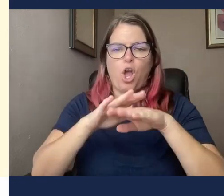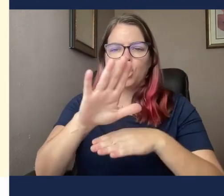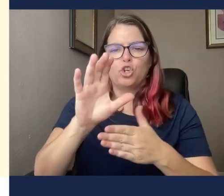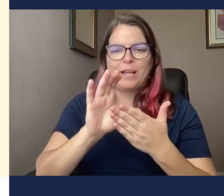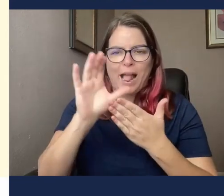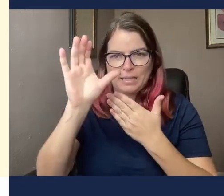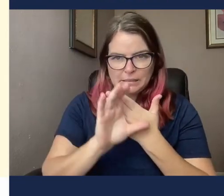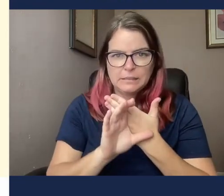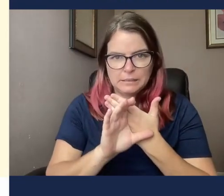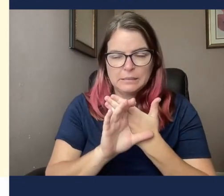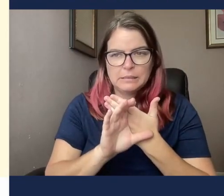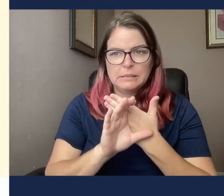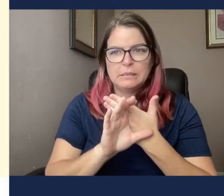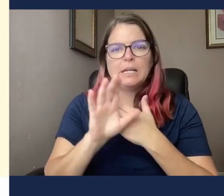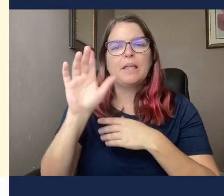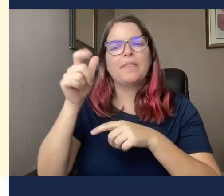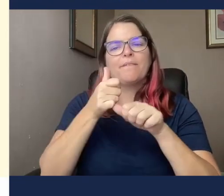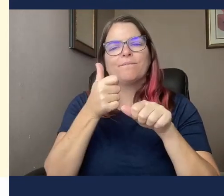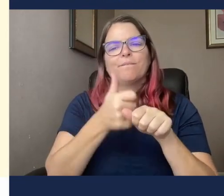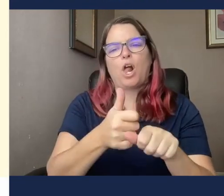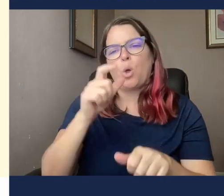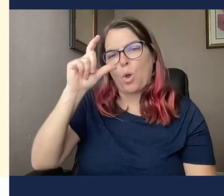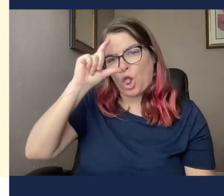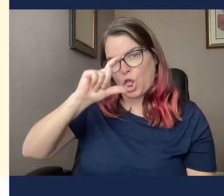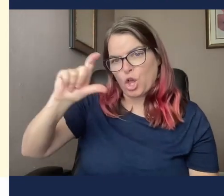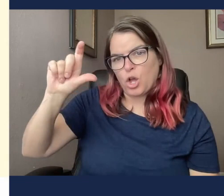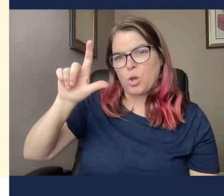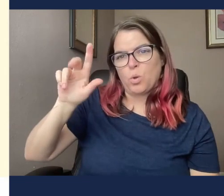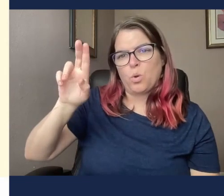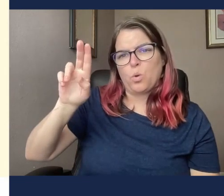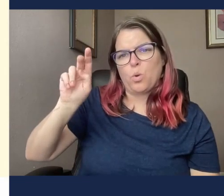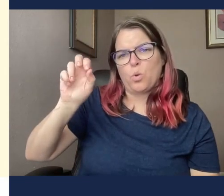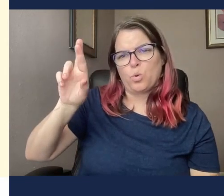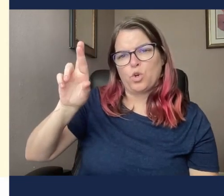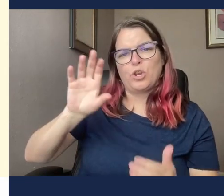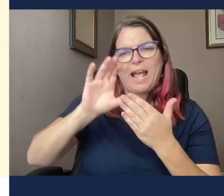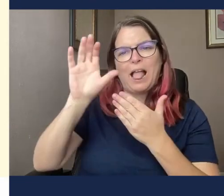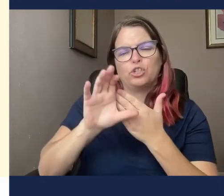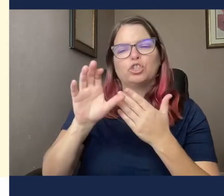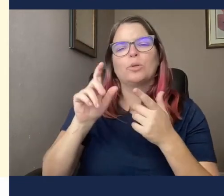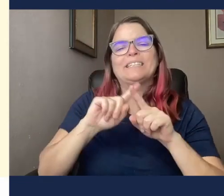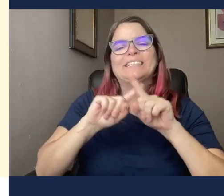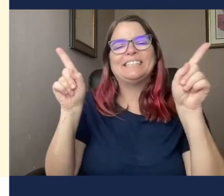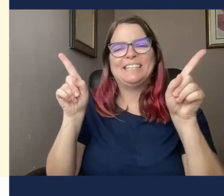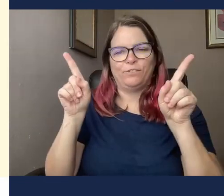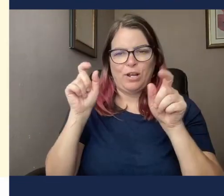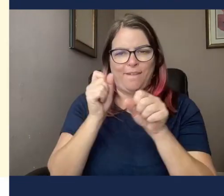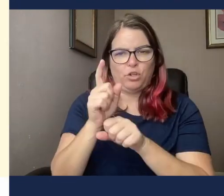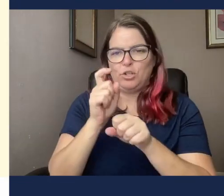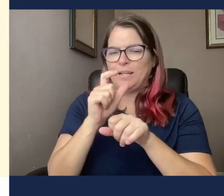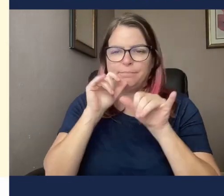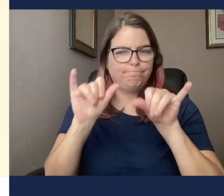feature on the Webinar options to submit your questions. We have about six or 7 minutes